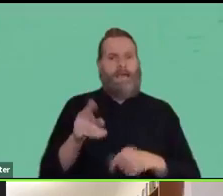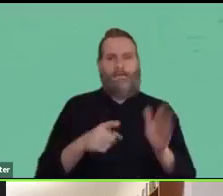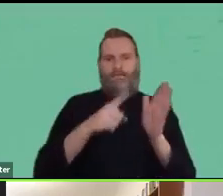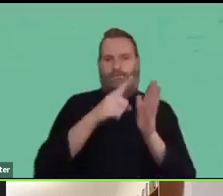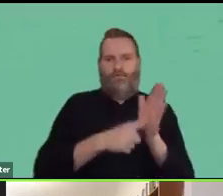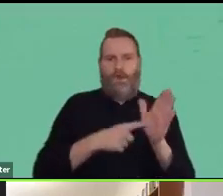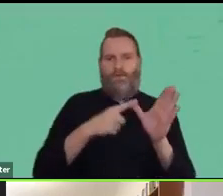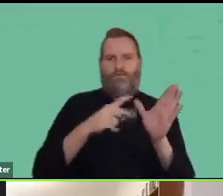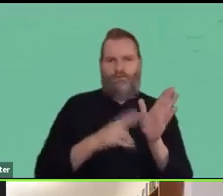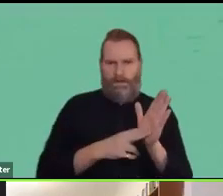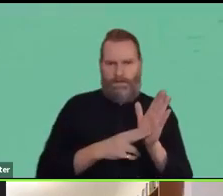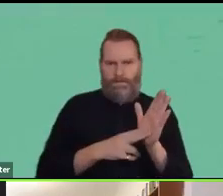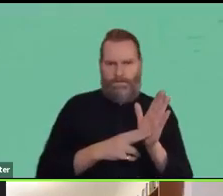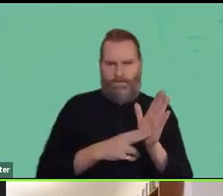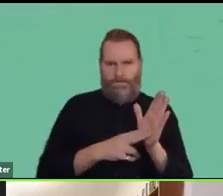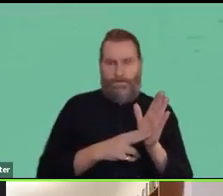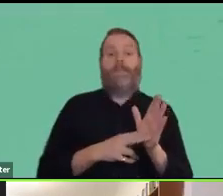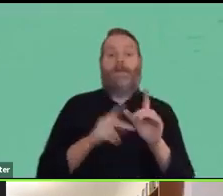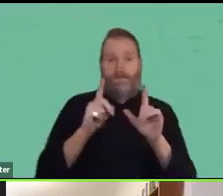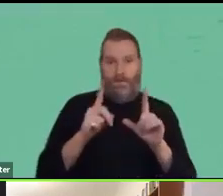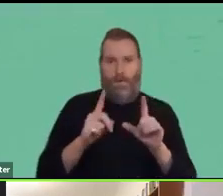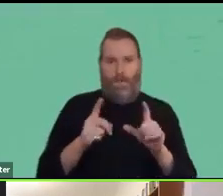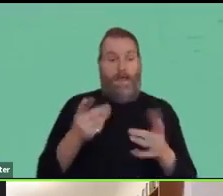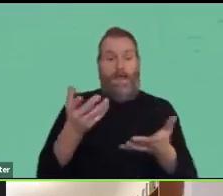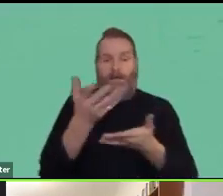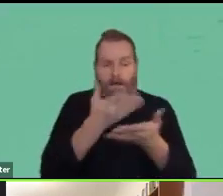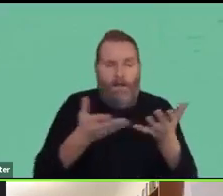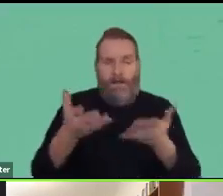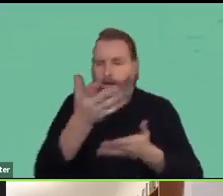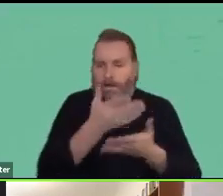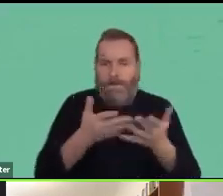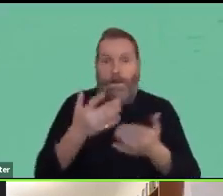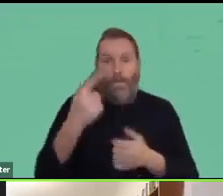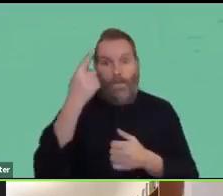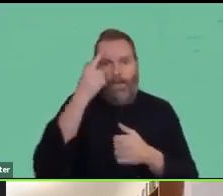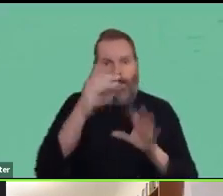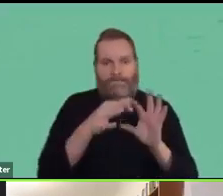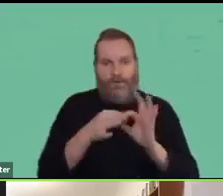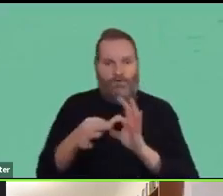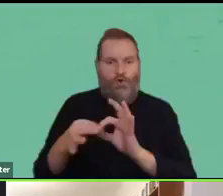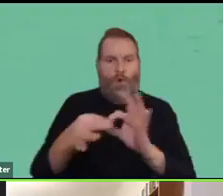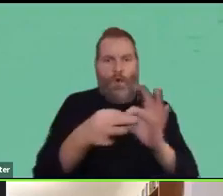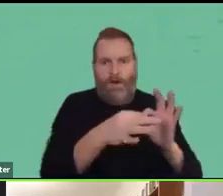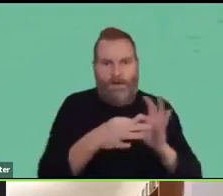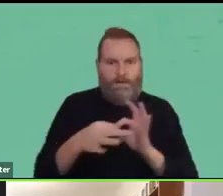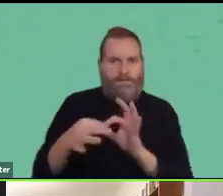if you like float the idea now of a joint campaign the TUC is producing a campaign plan